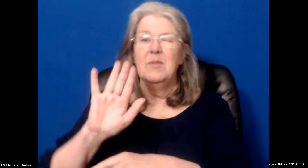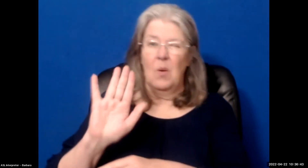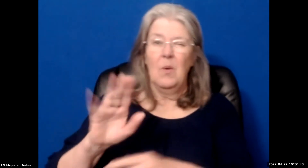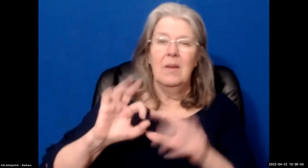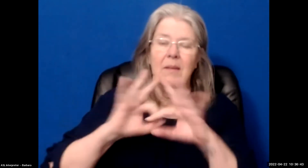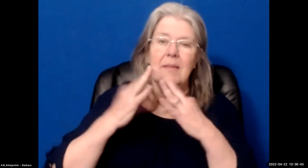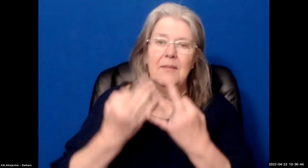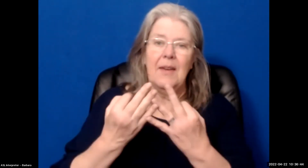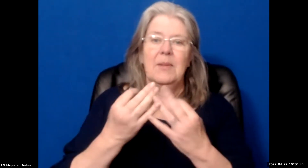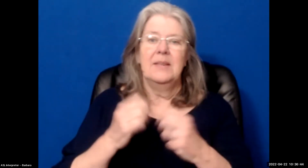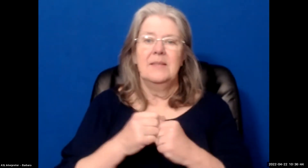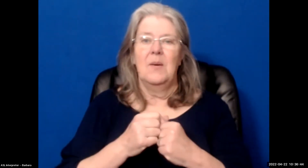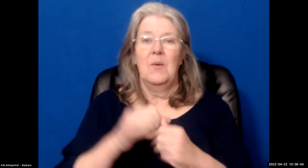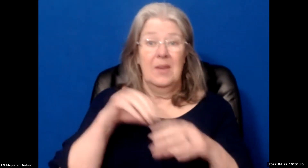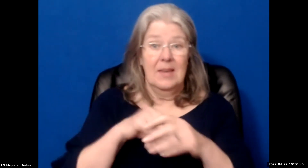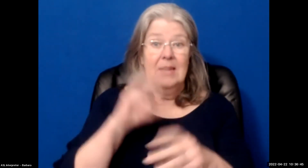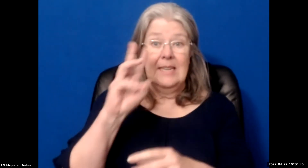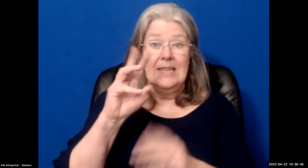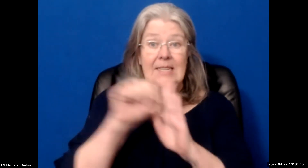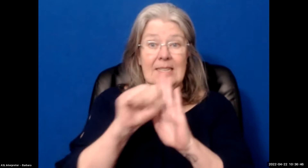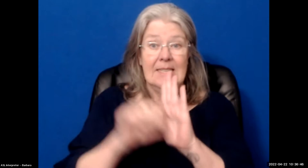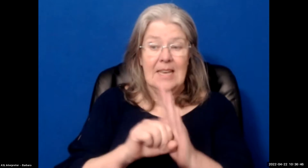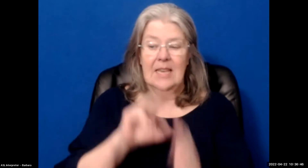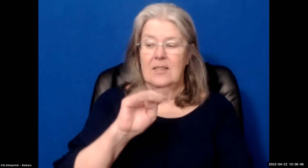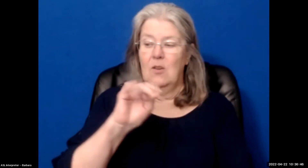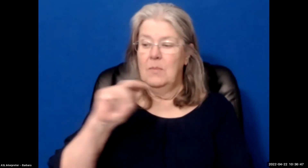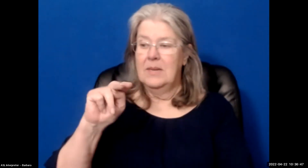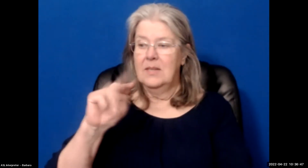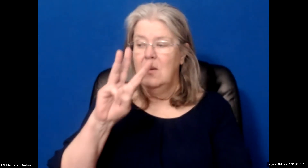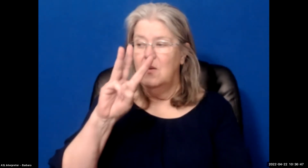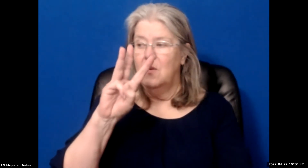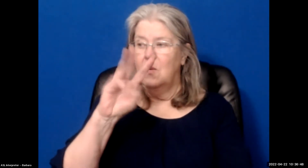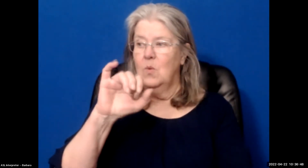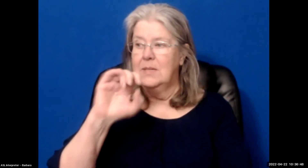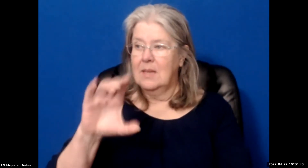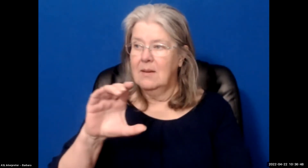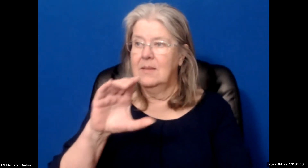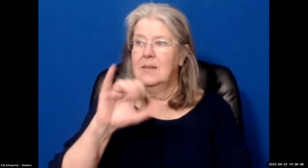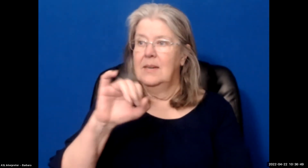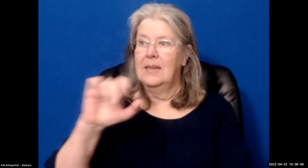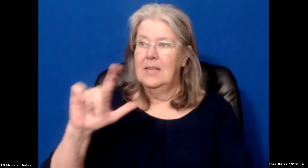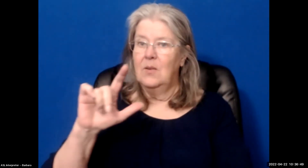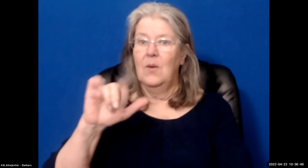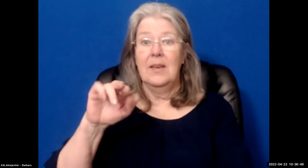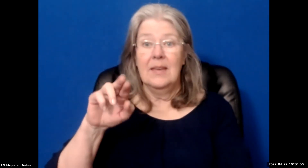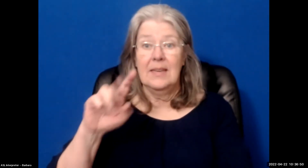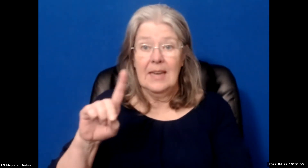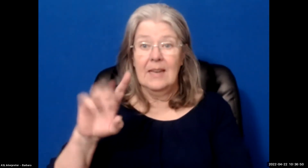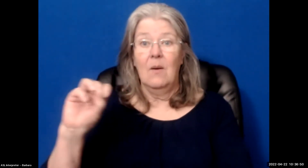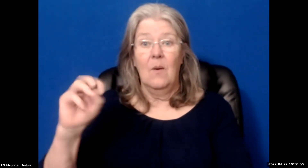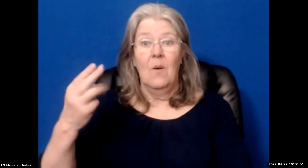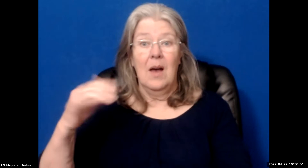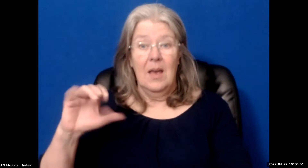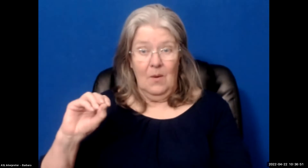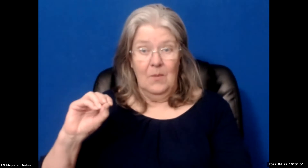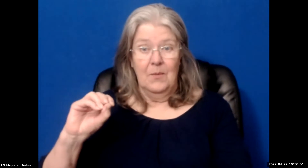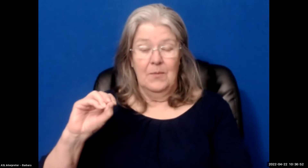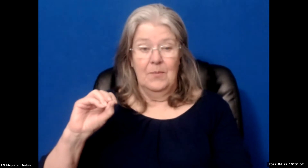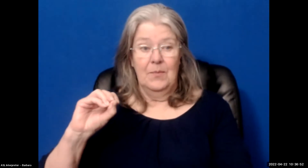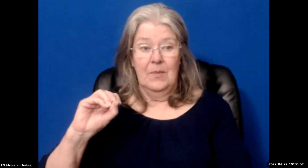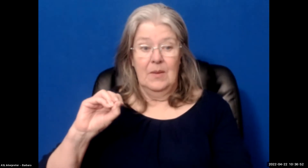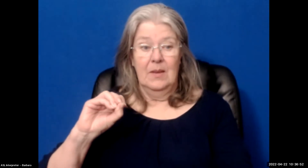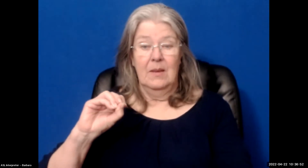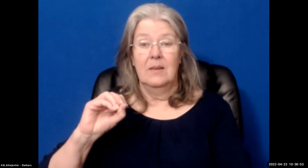Six the Minnesota, Wisconsin, Illinois, Indiana, Michigan, and Ohio, but for this survey